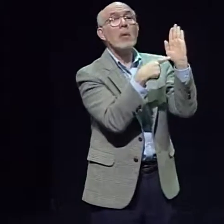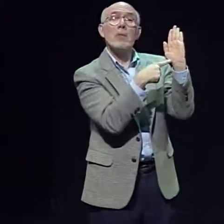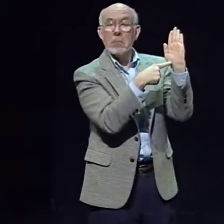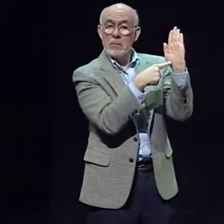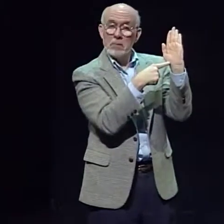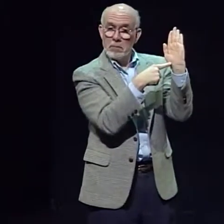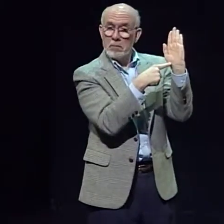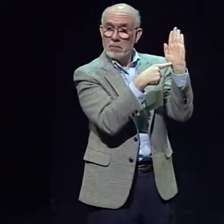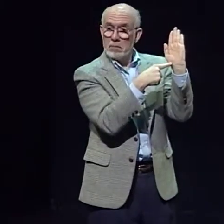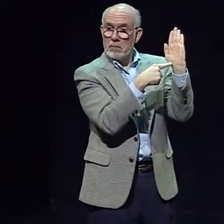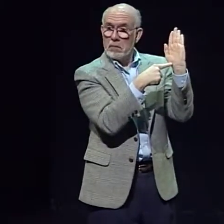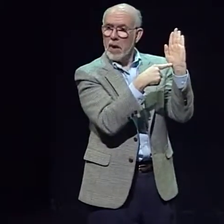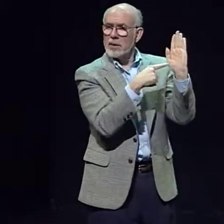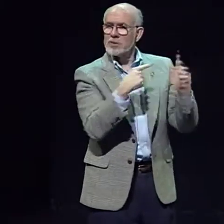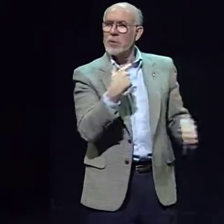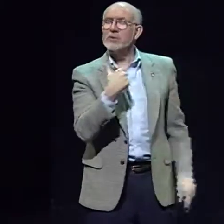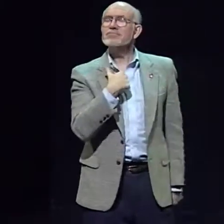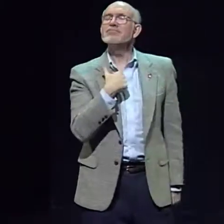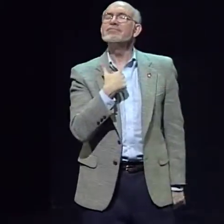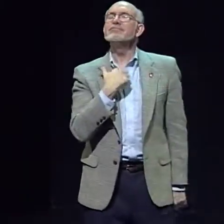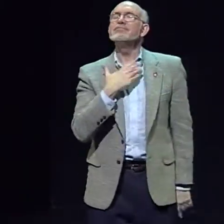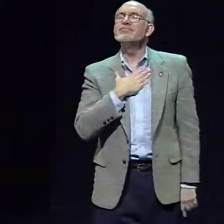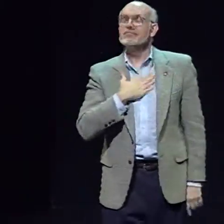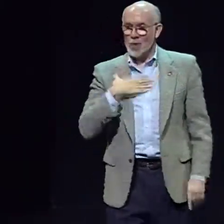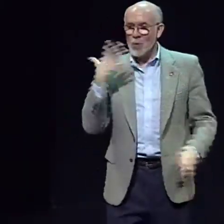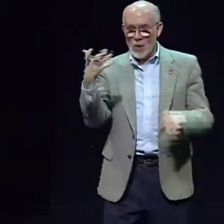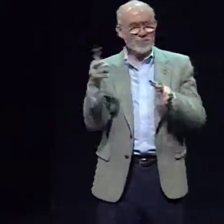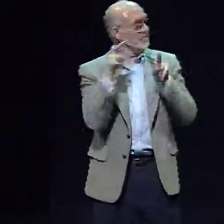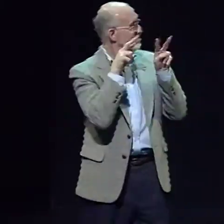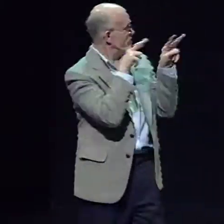BUT THE PIECE IS ONLY ONE SMALL PART OF IT.